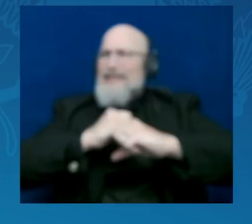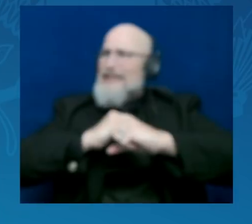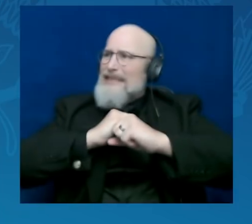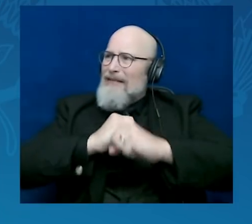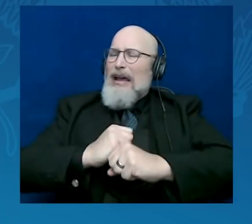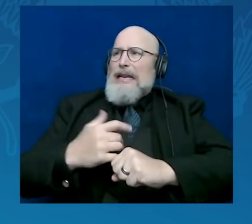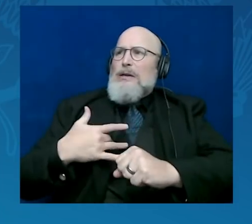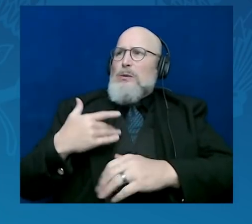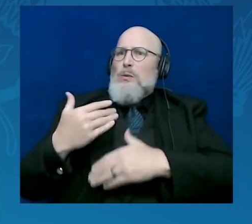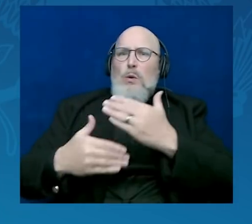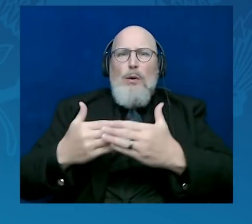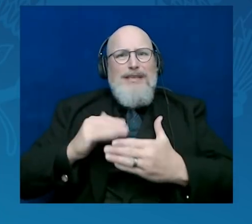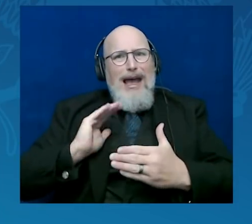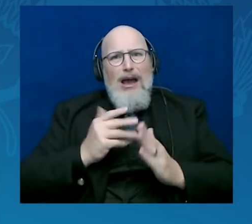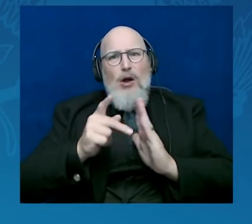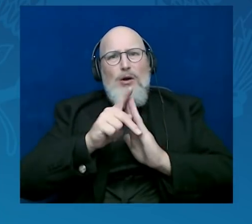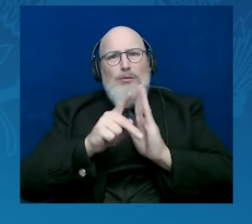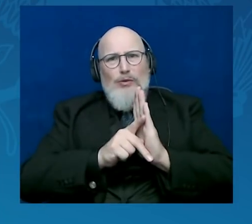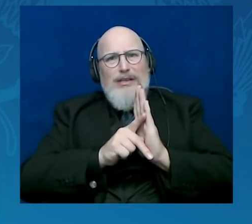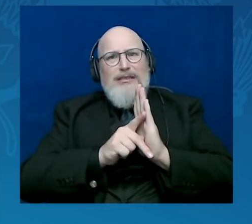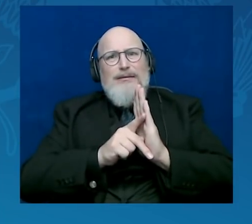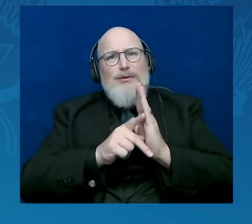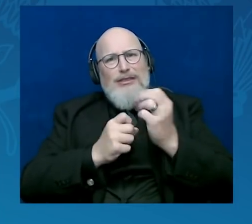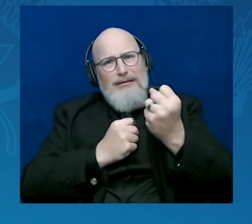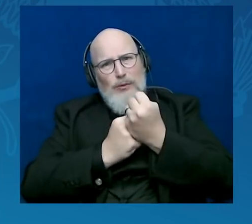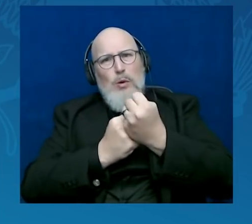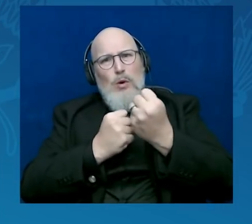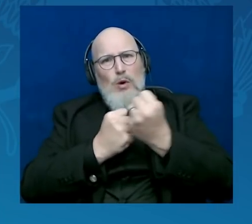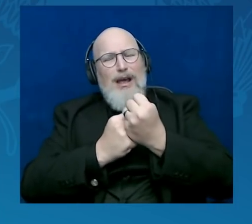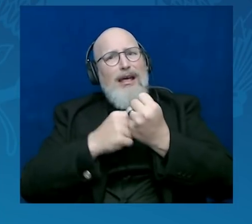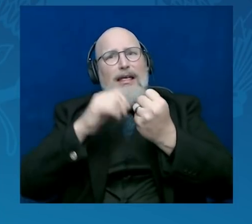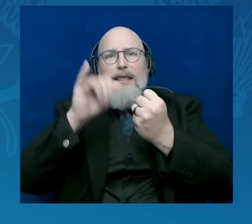this is the vital work of each generation.